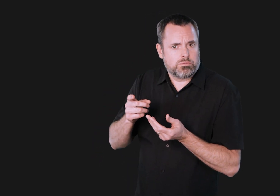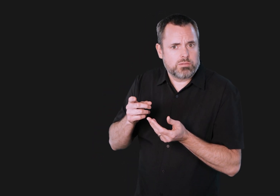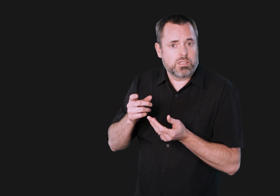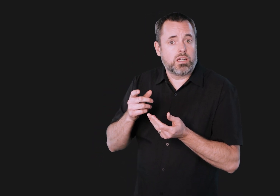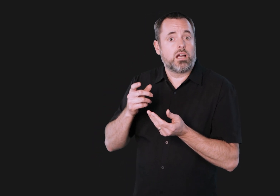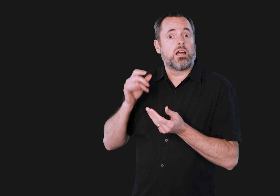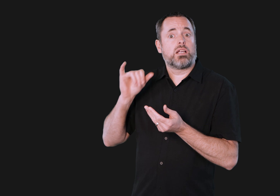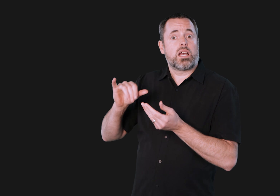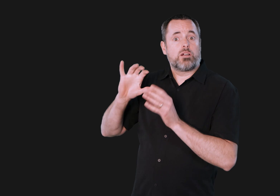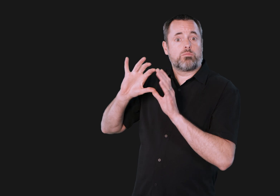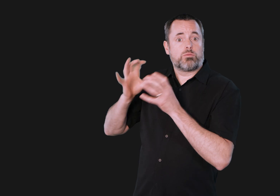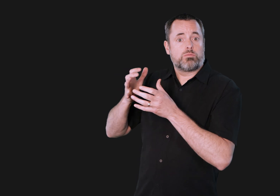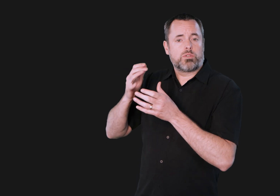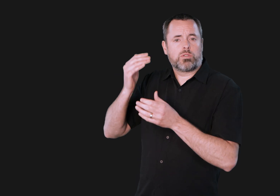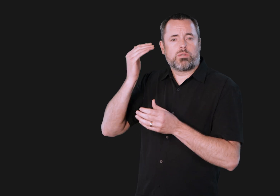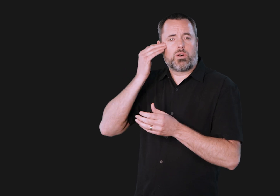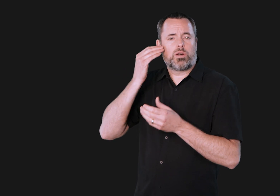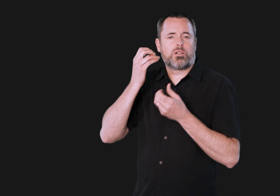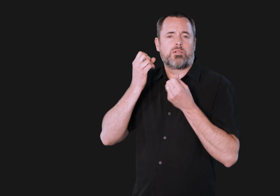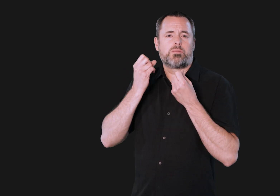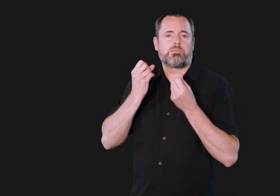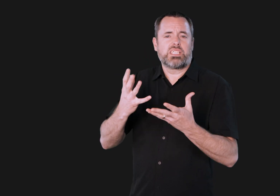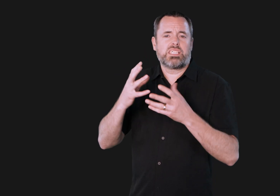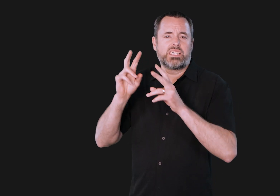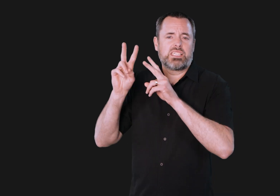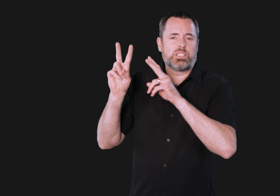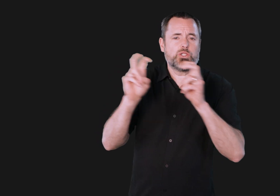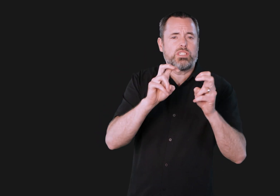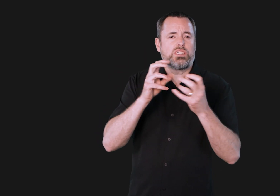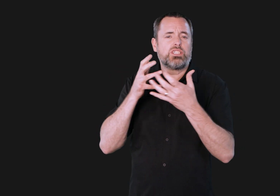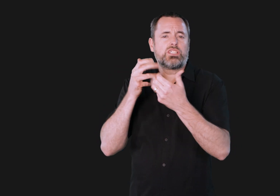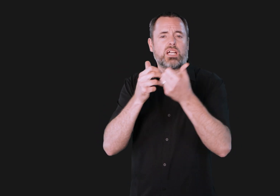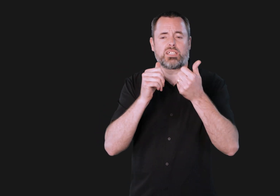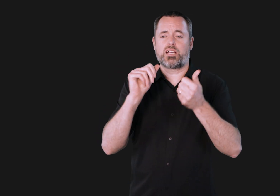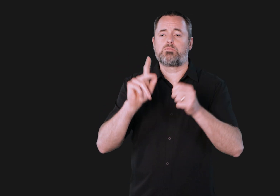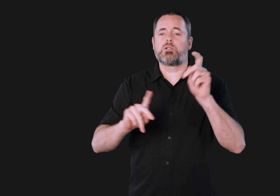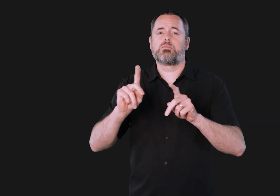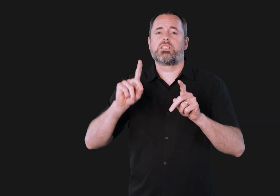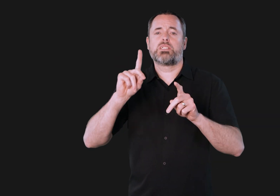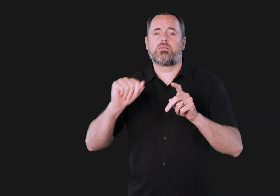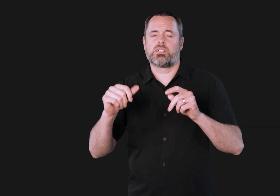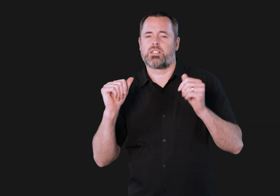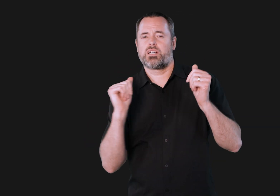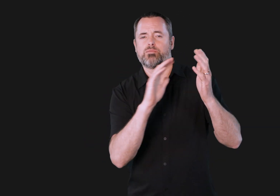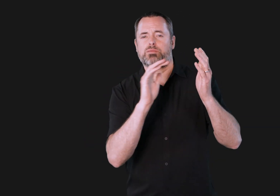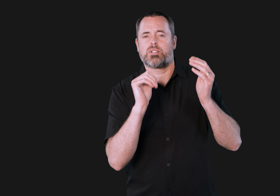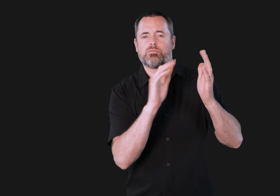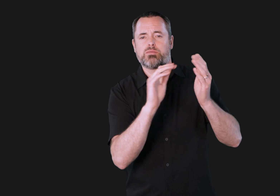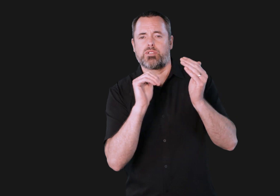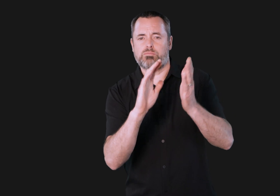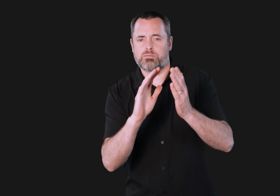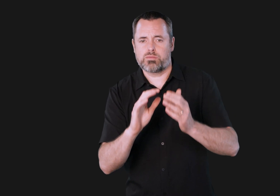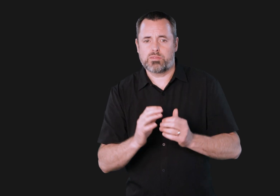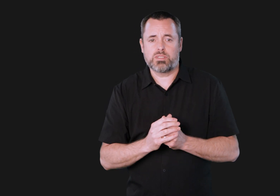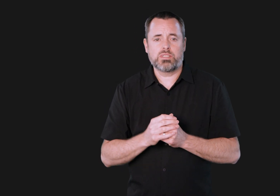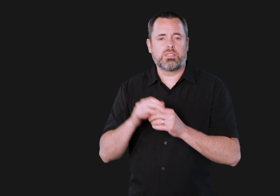These groups know about many of the issues and challenges people with disabilities face.